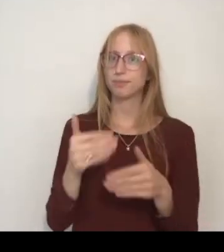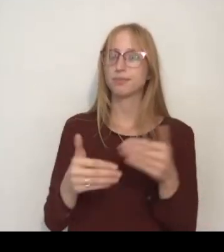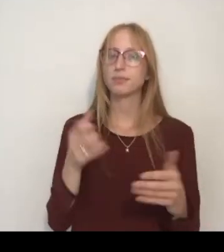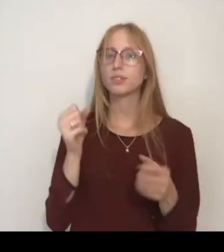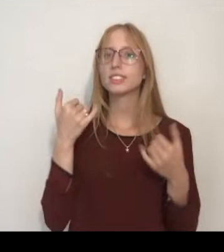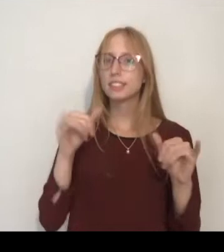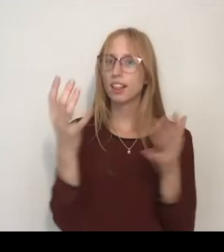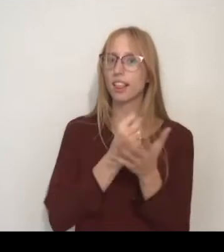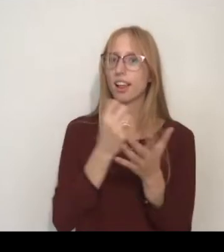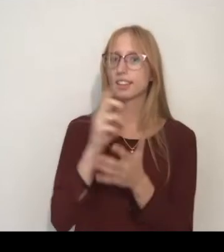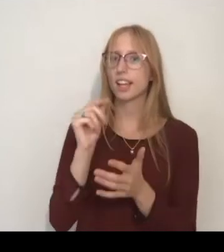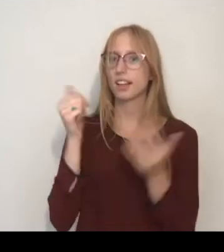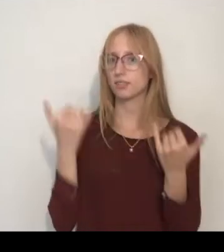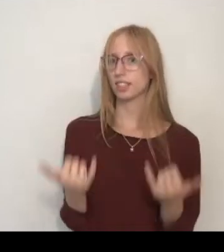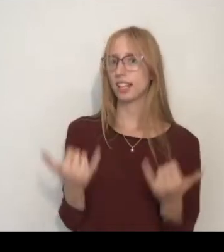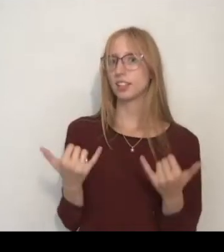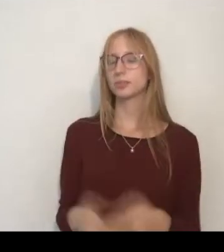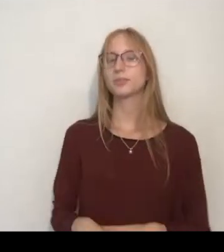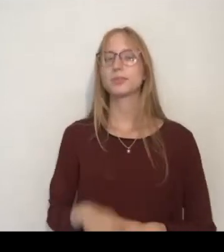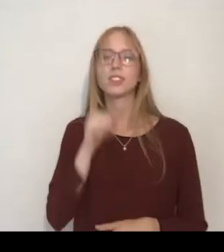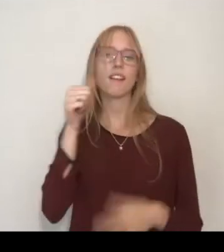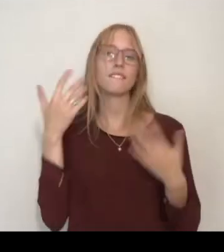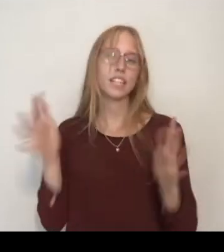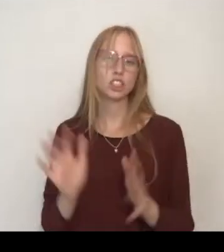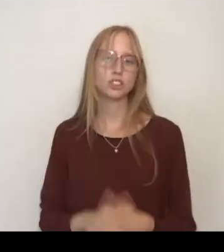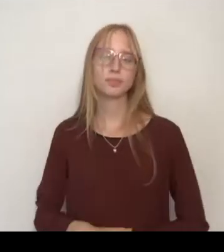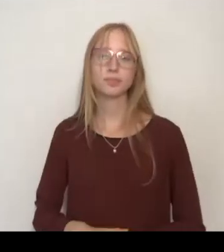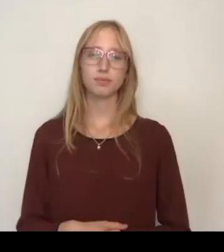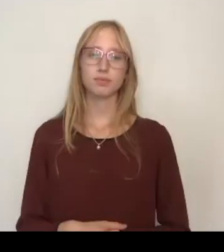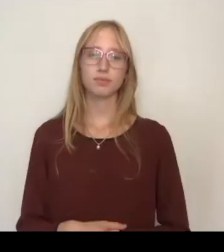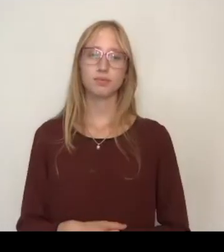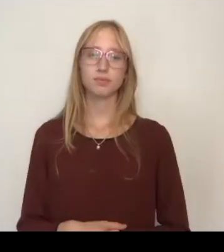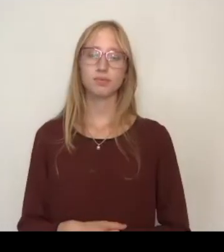Data collection is still in progress right now, so we are not finished.